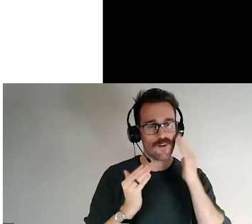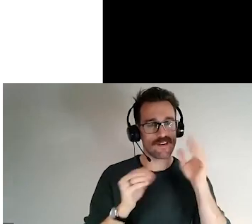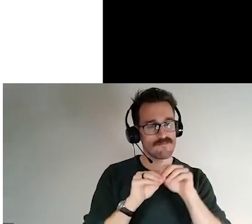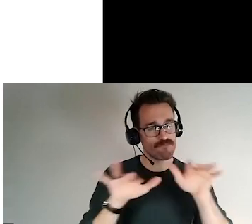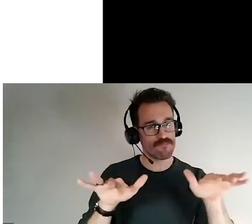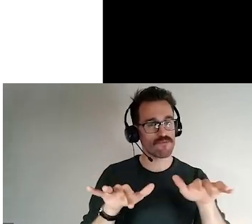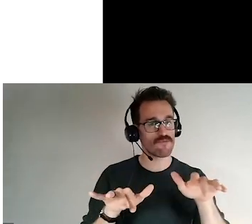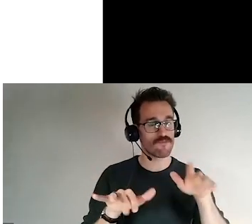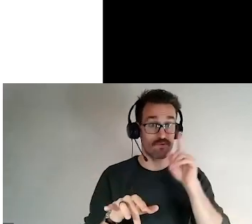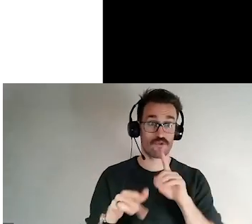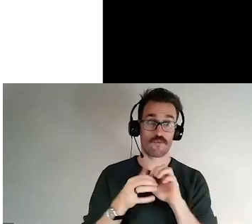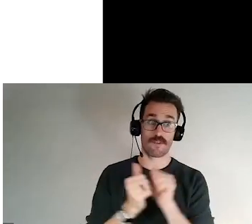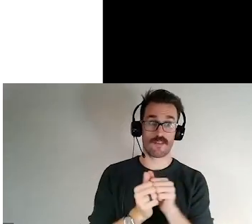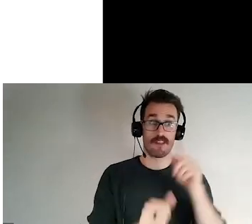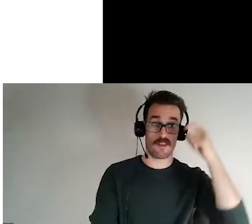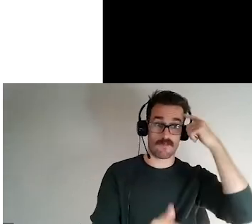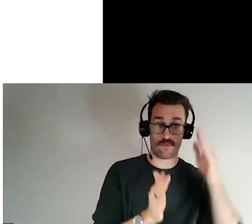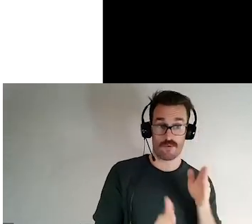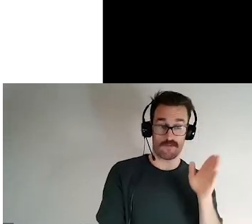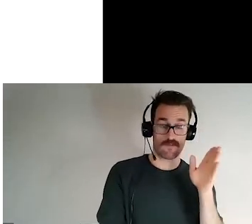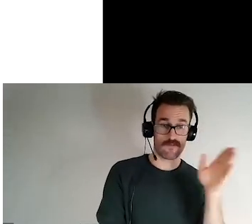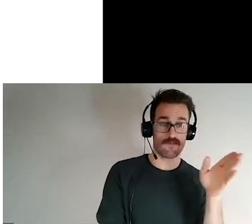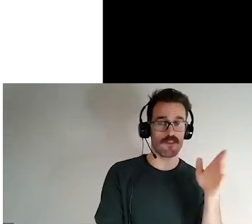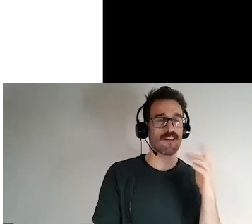and revising our long-term evaluation strategy to hopefully get more feedback